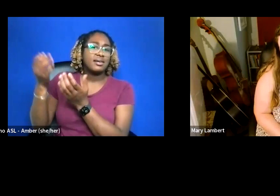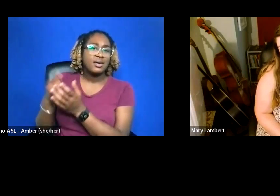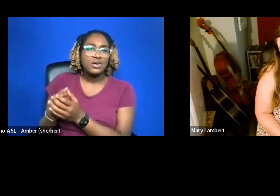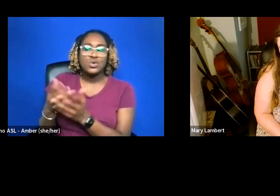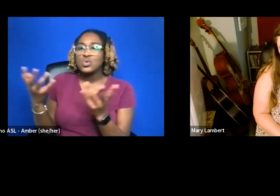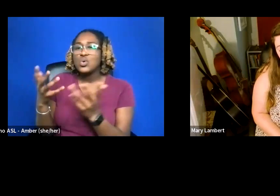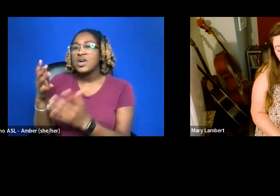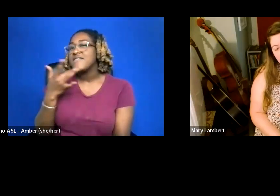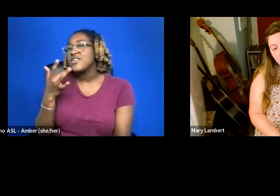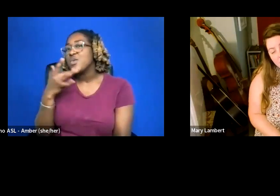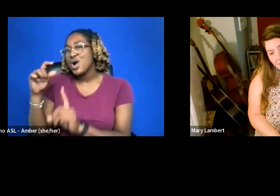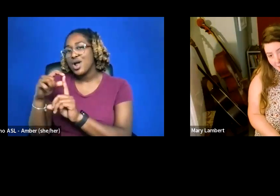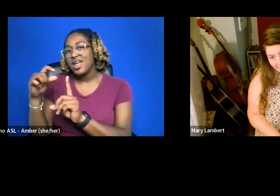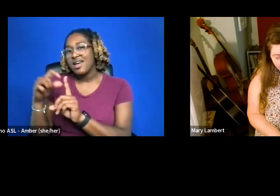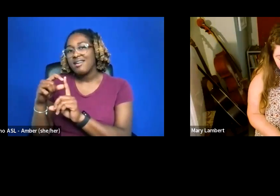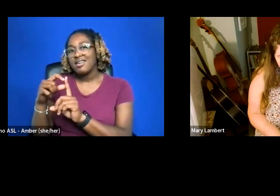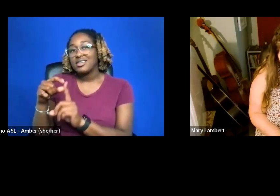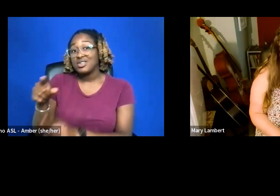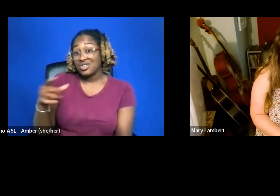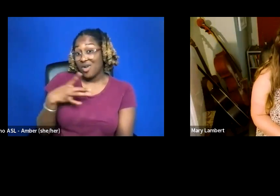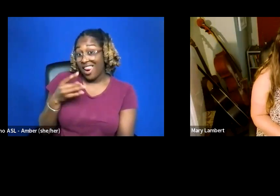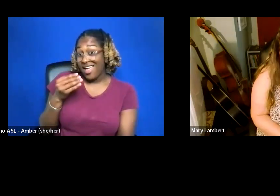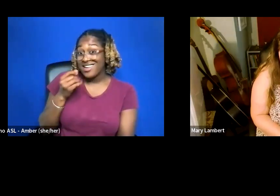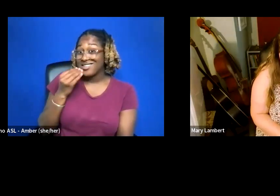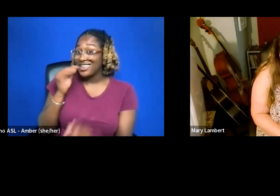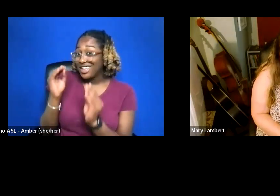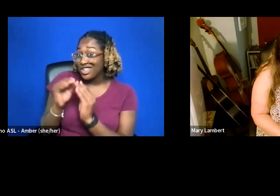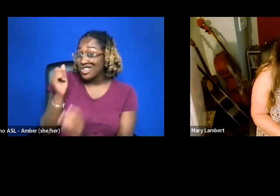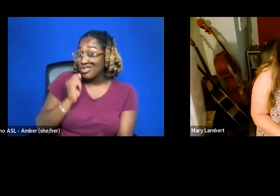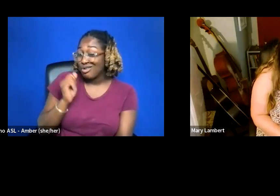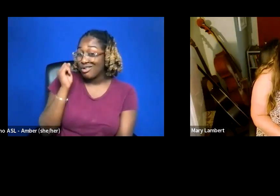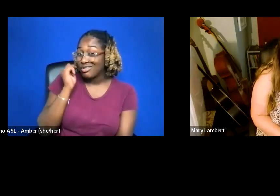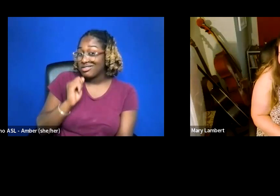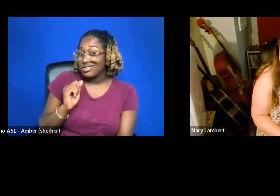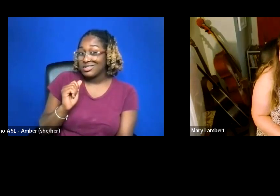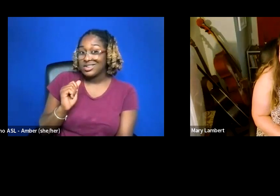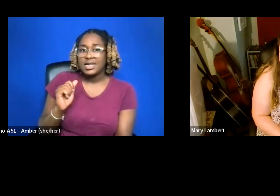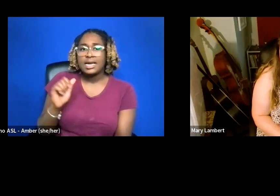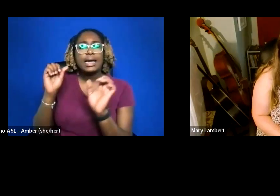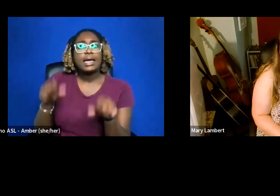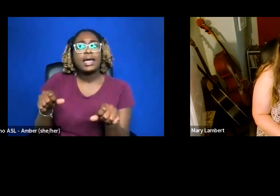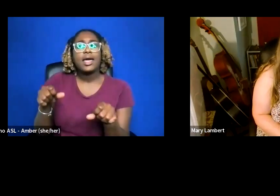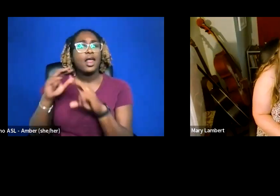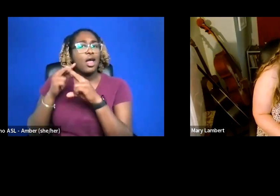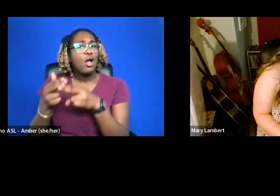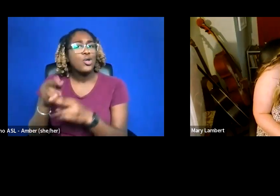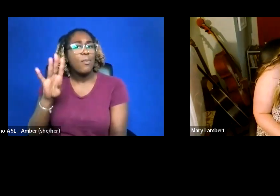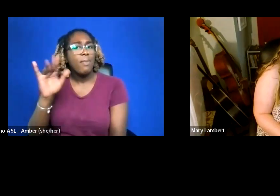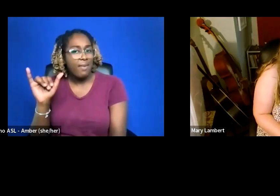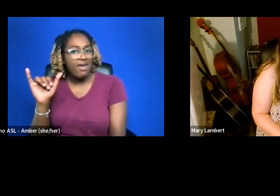What you should do or like is singer Can I call you baby?